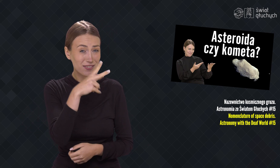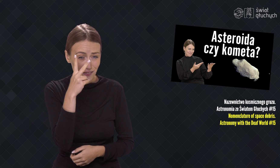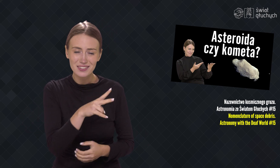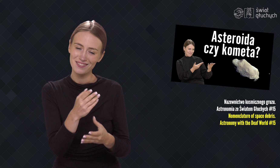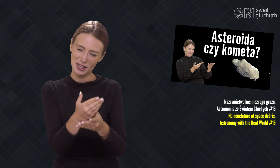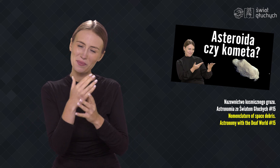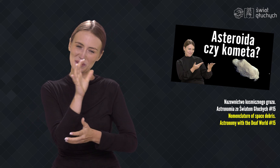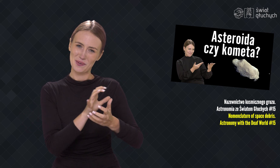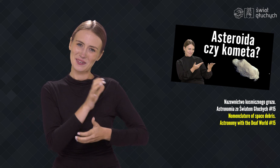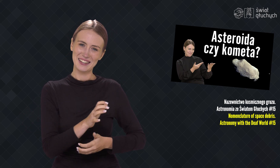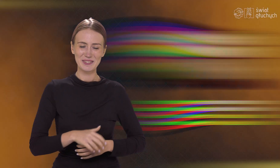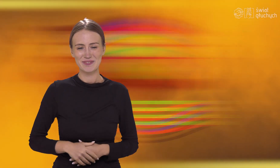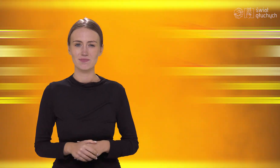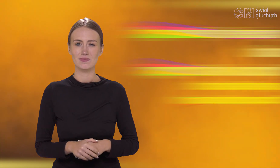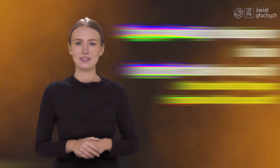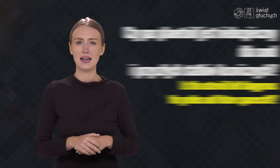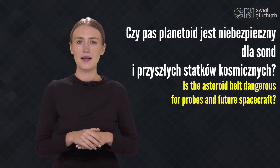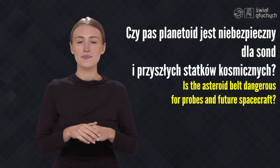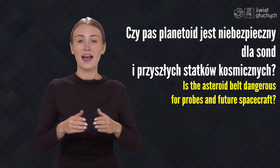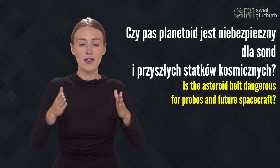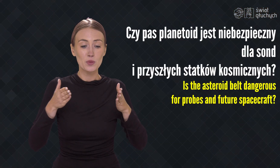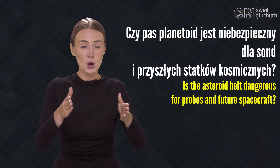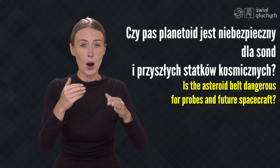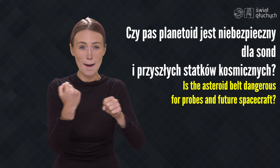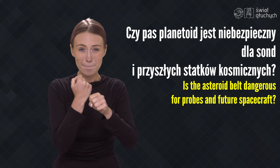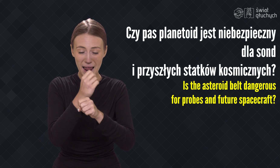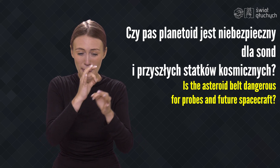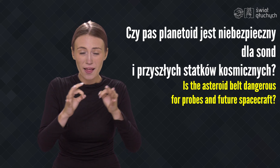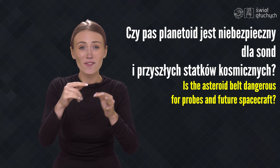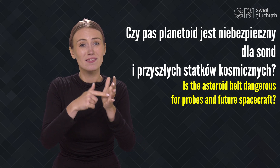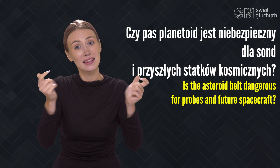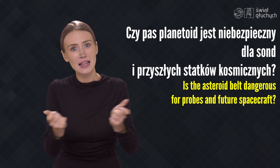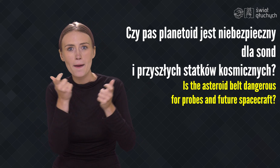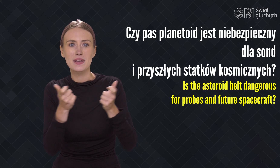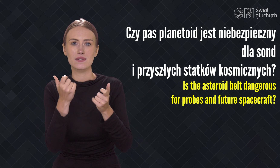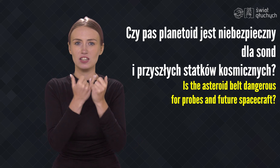If you haven’t seen it yet, I encourage you to check it out. Is the asteroid belt dangerous